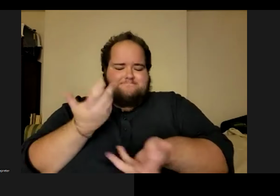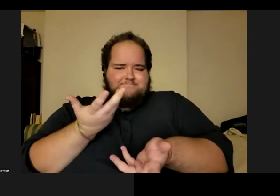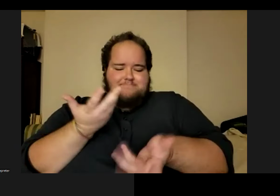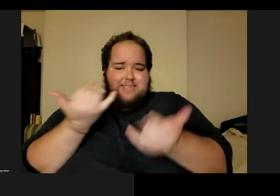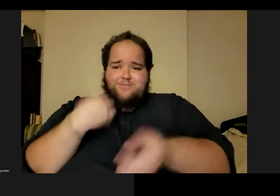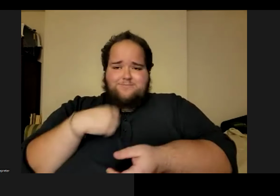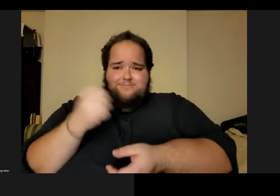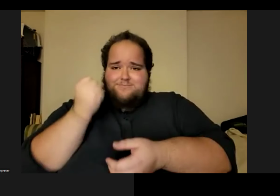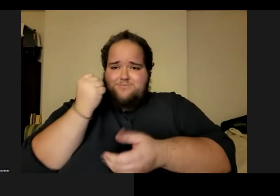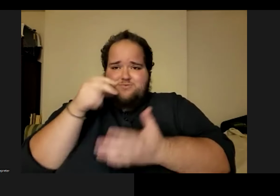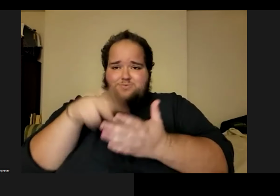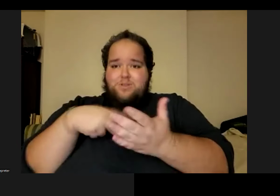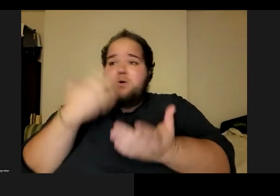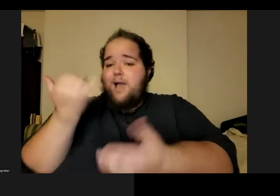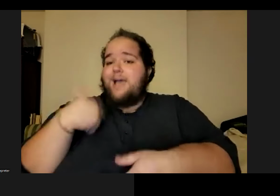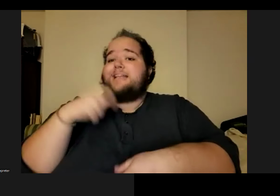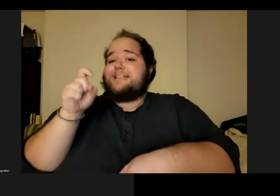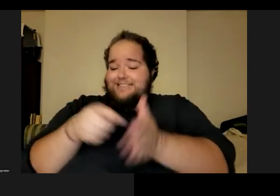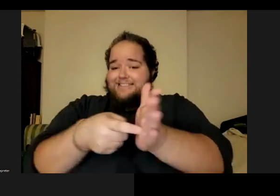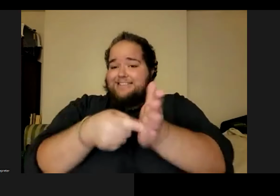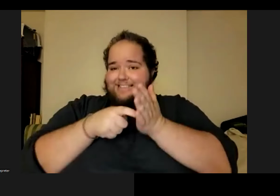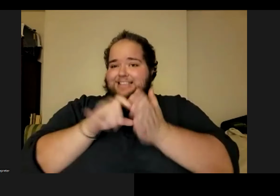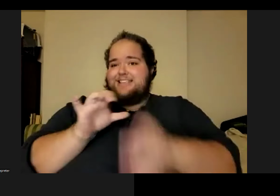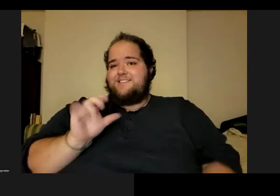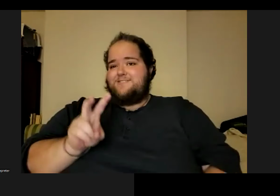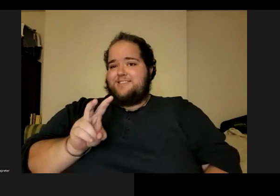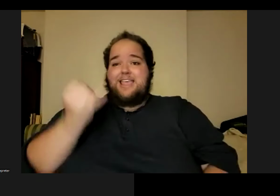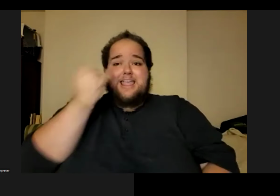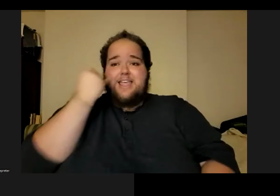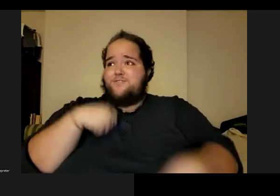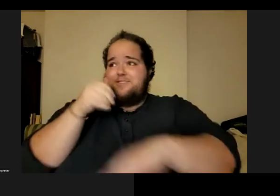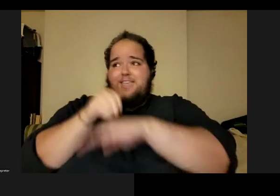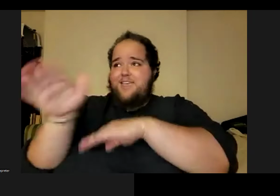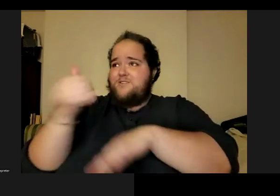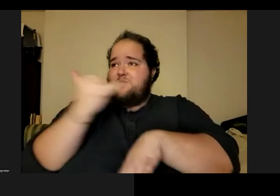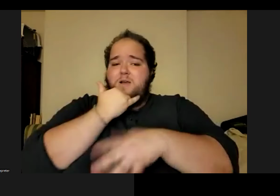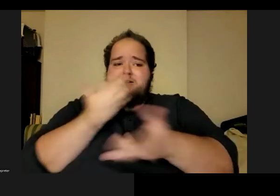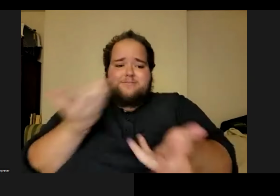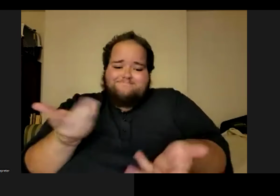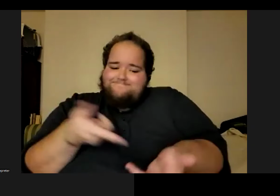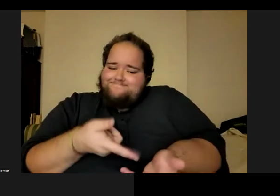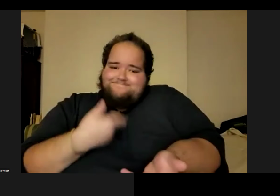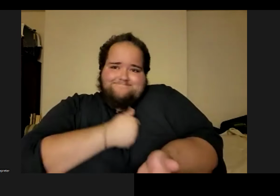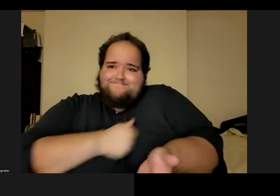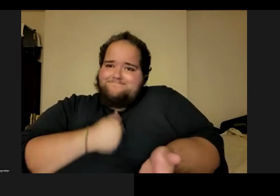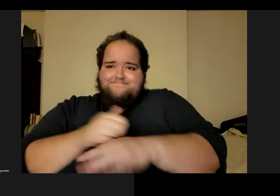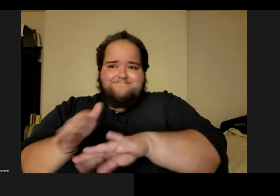you didn't send them a CV. Things can get quite particular.